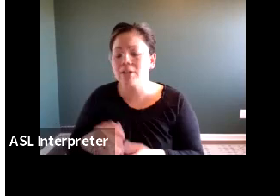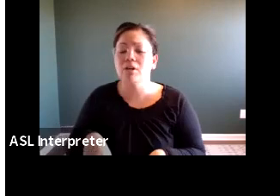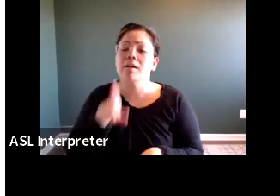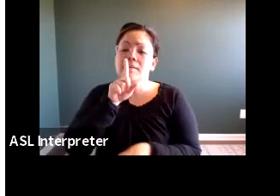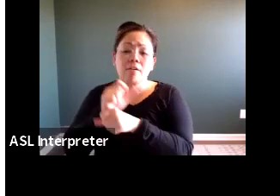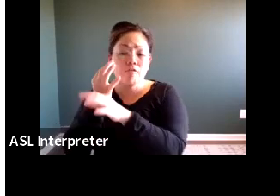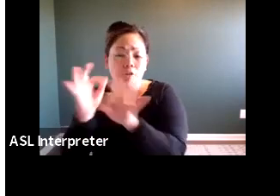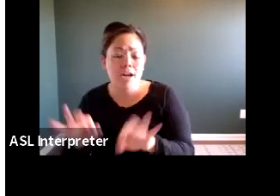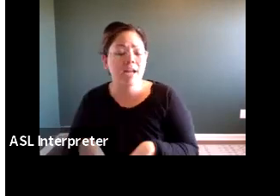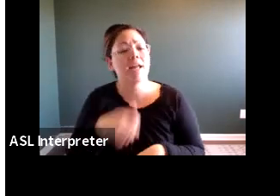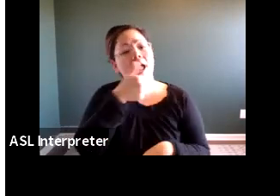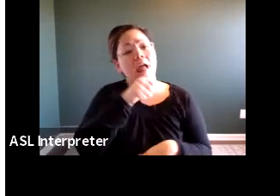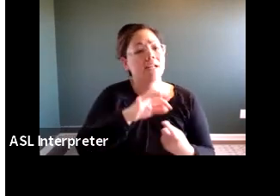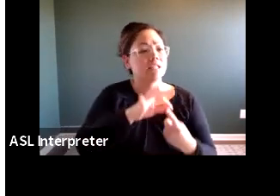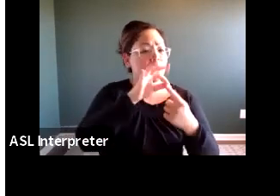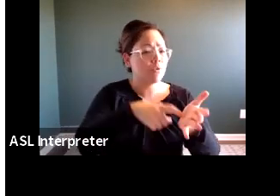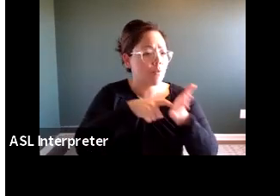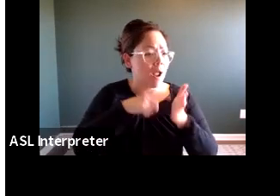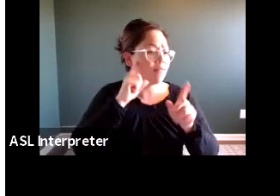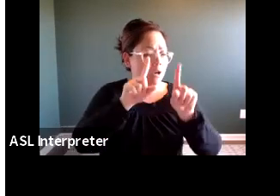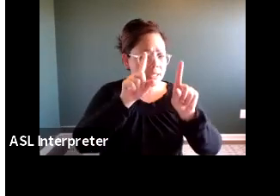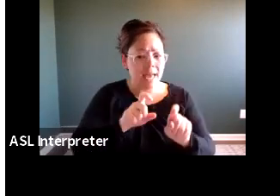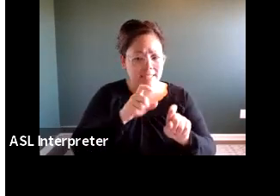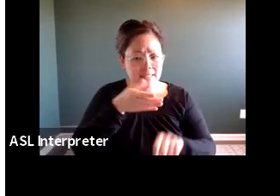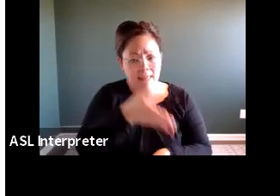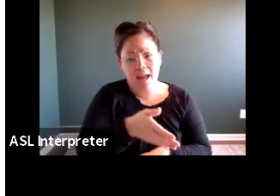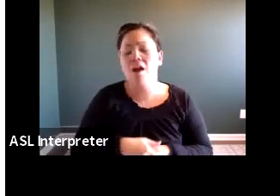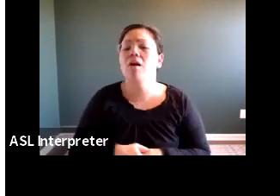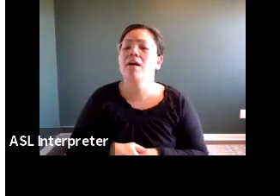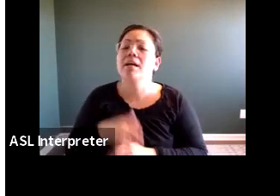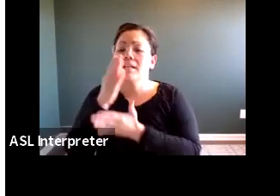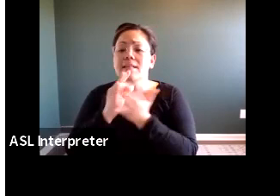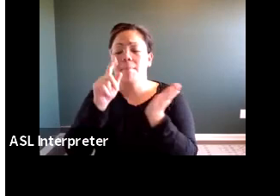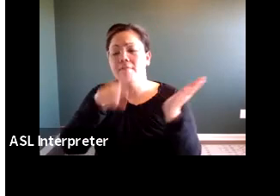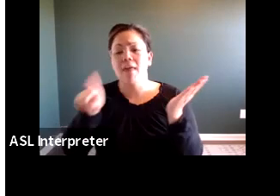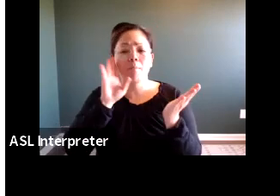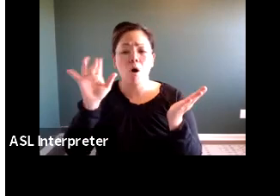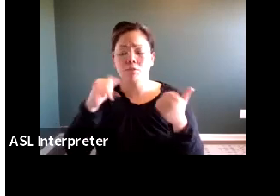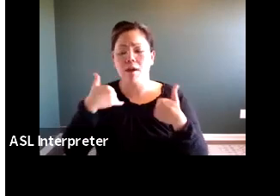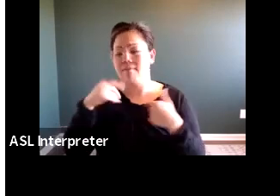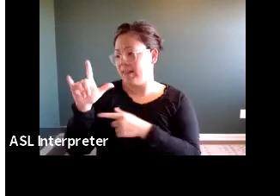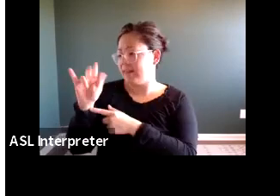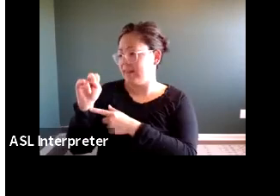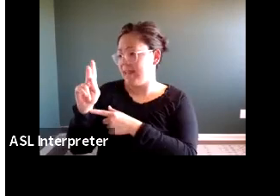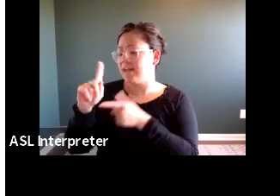Are there any special requirements for getting tested there? And some of them will also even have a link to tell you about what the expected turn around time is,